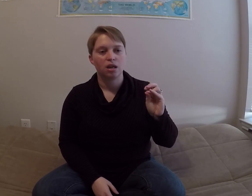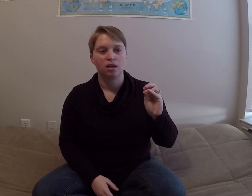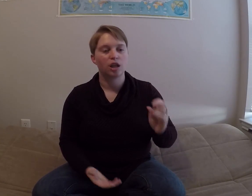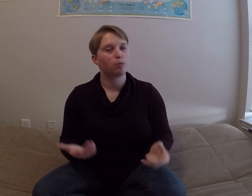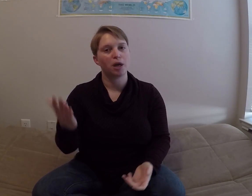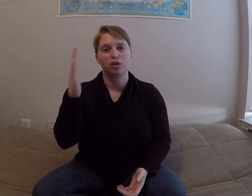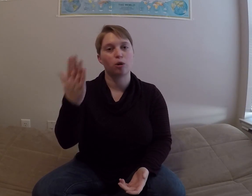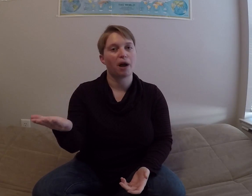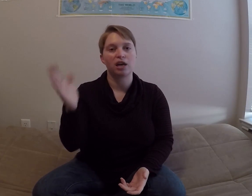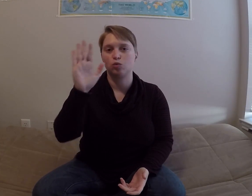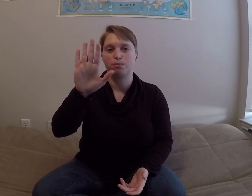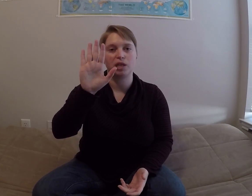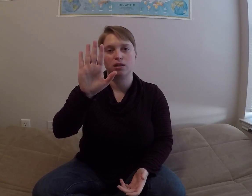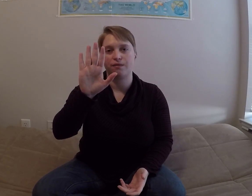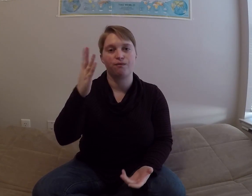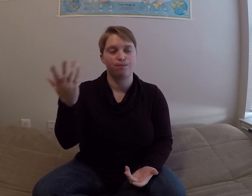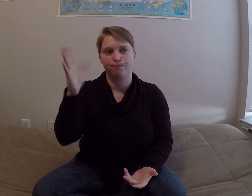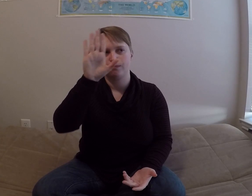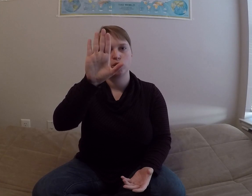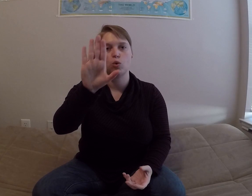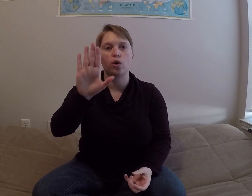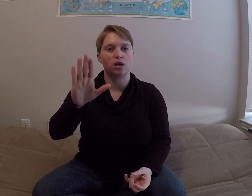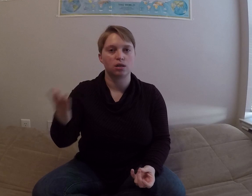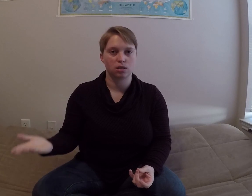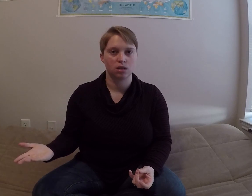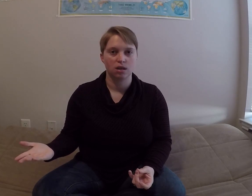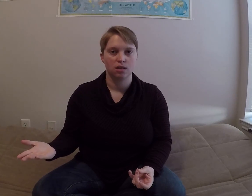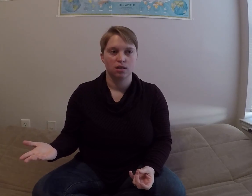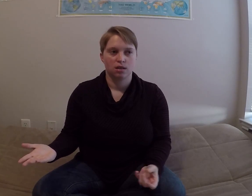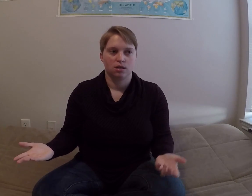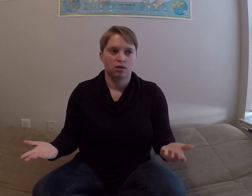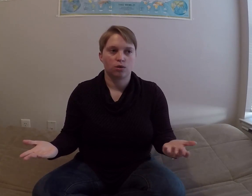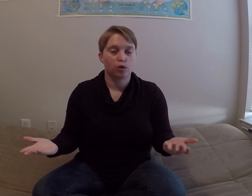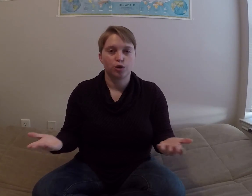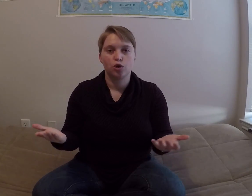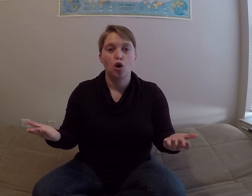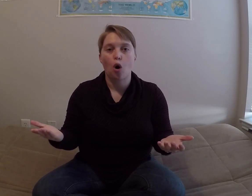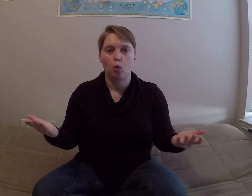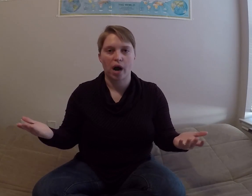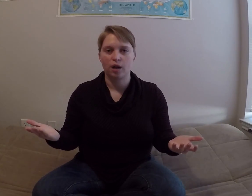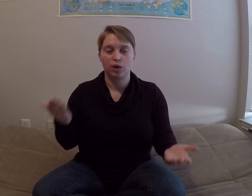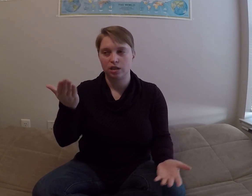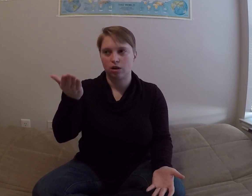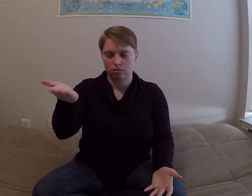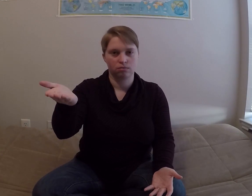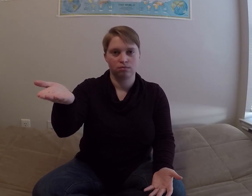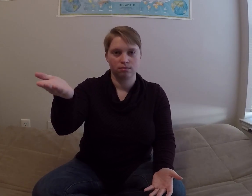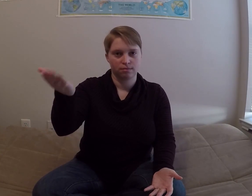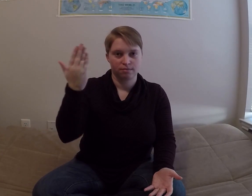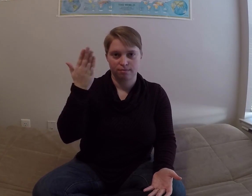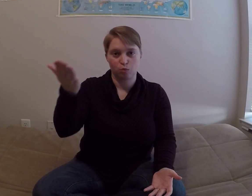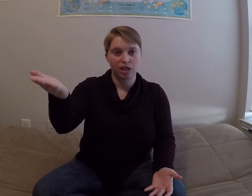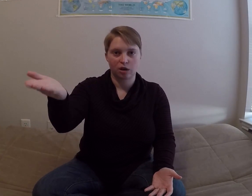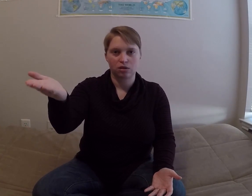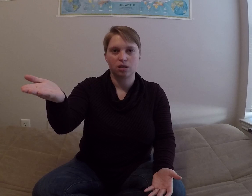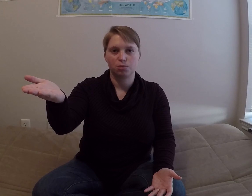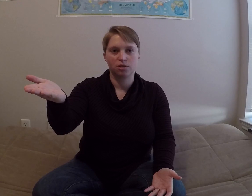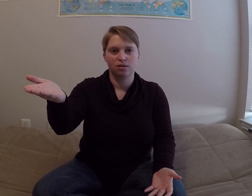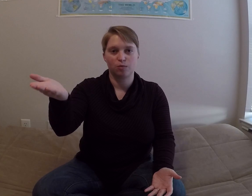And their back would be toward us so there’s no way we could read their lips